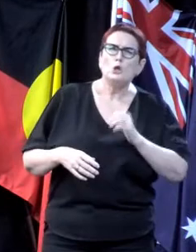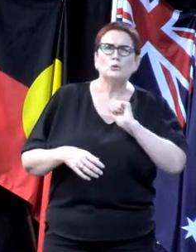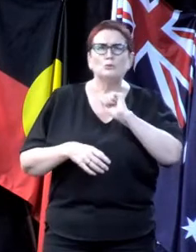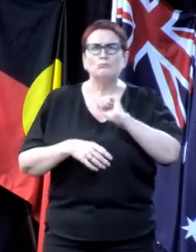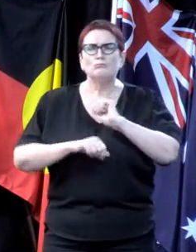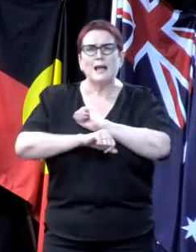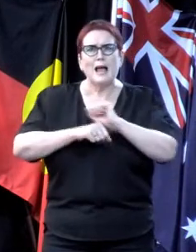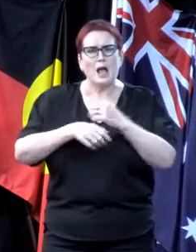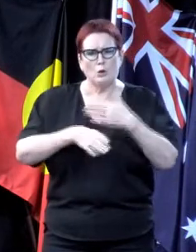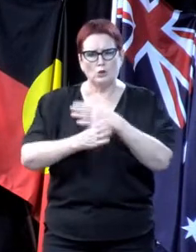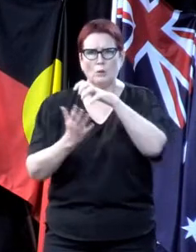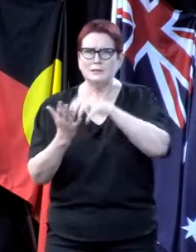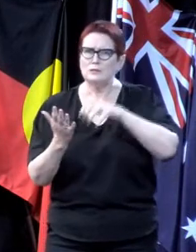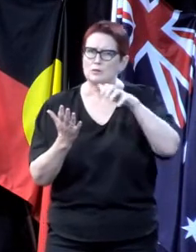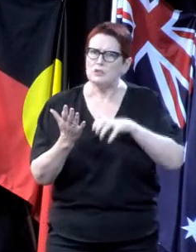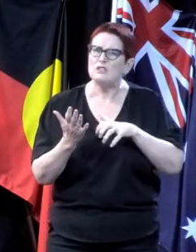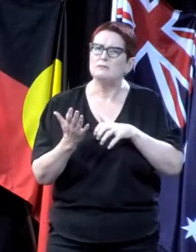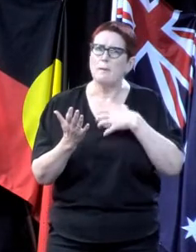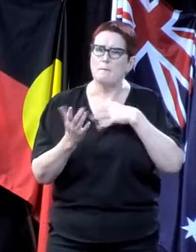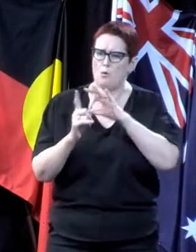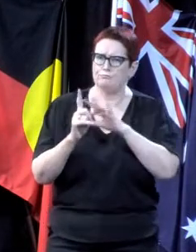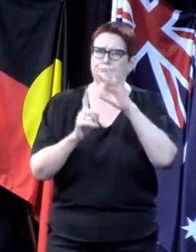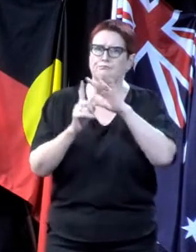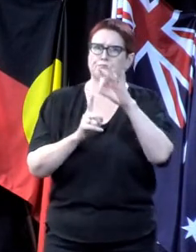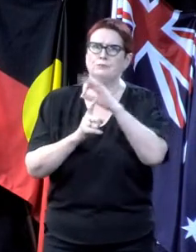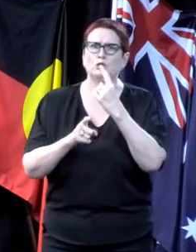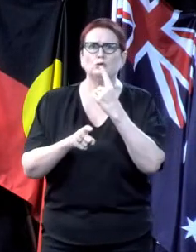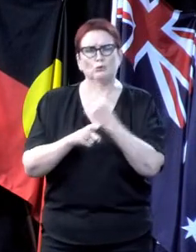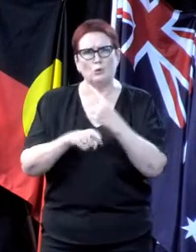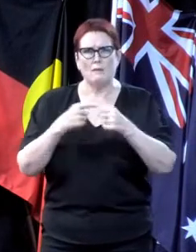inclusive education, and simply assuming that special education practices